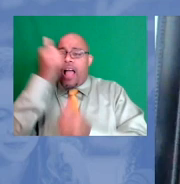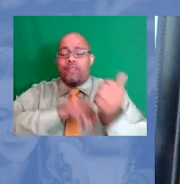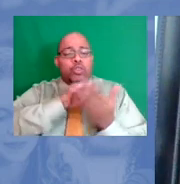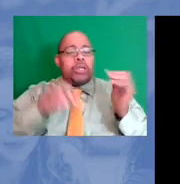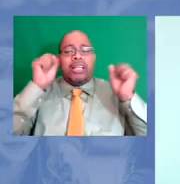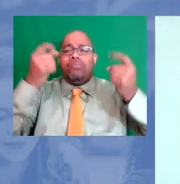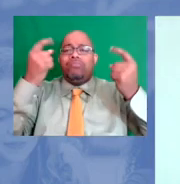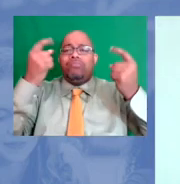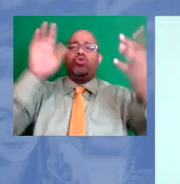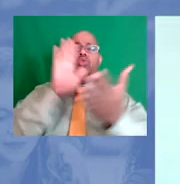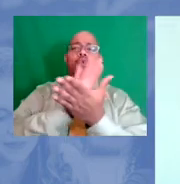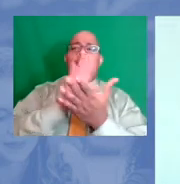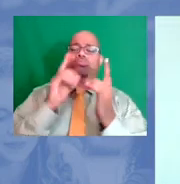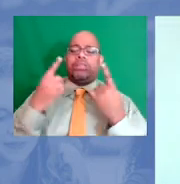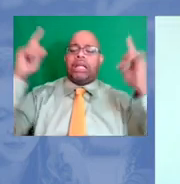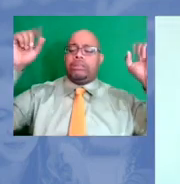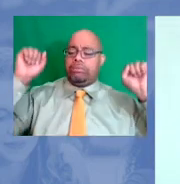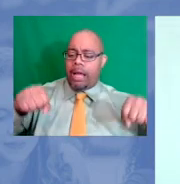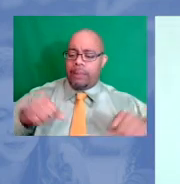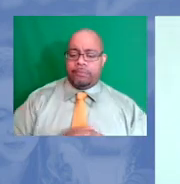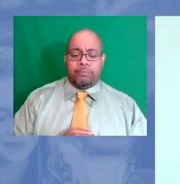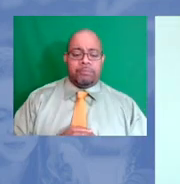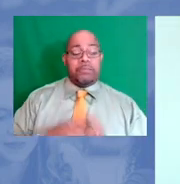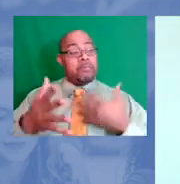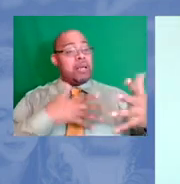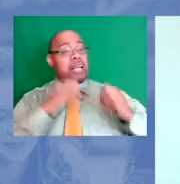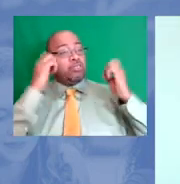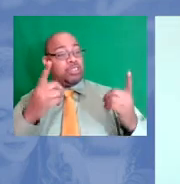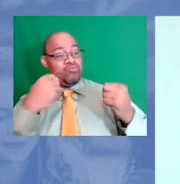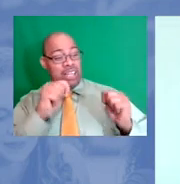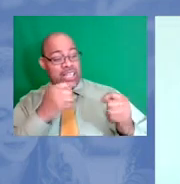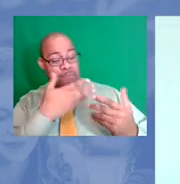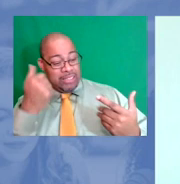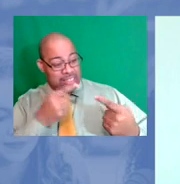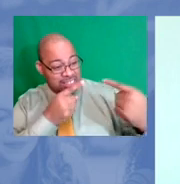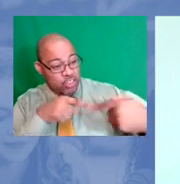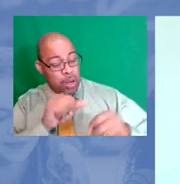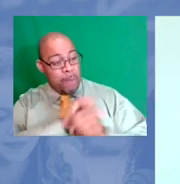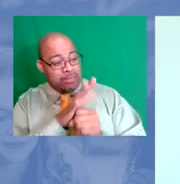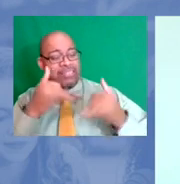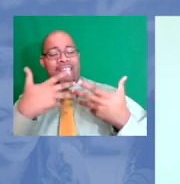ACADEMIC SUCCESS. >> DESPITE EDUCATORS BEST EFFORTS TO REACH STUDENTS DURING THE PANDEMIC THERE'S A LOT OF SUPPORT STUDENTS NEED.